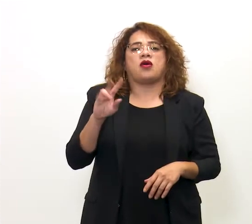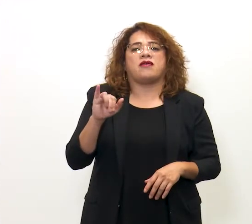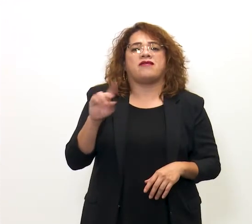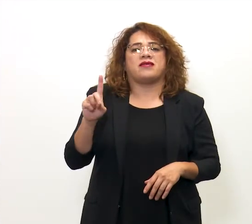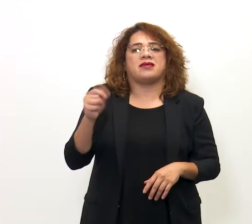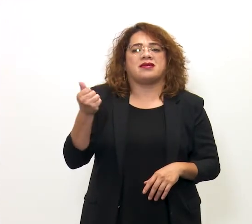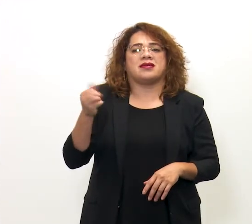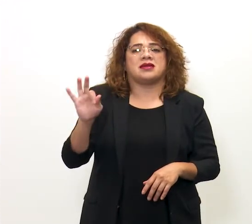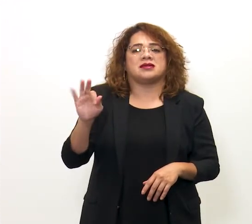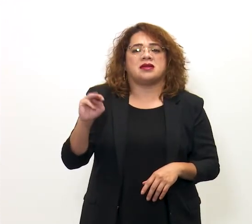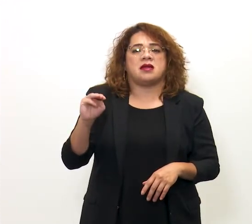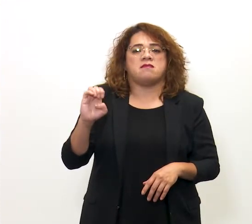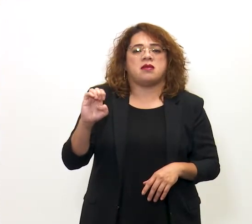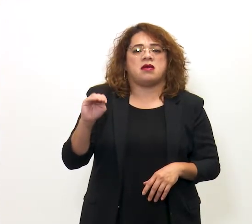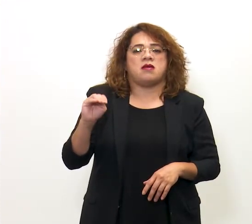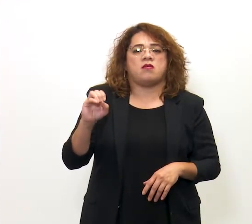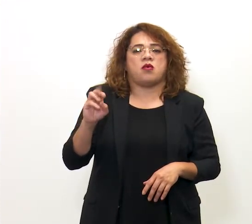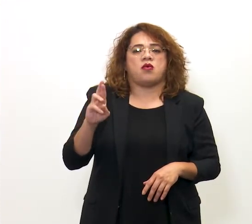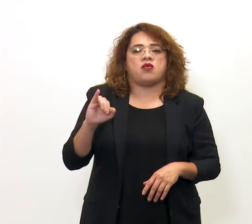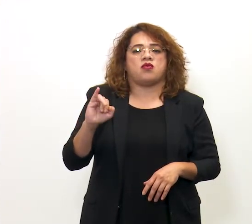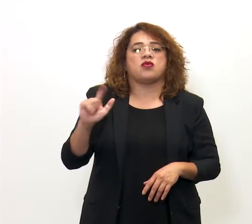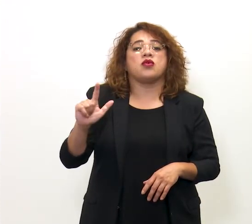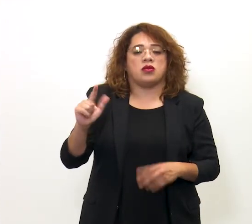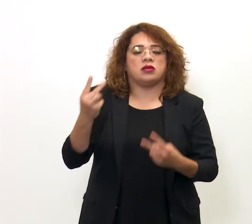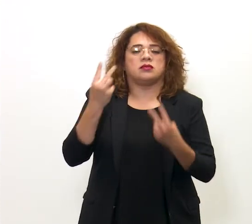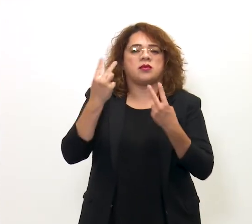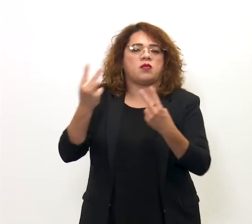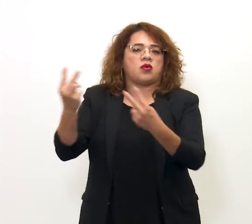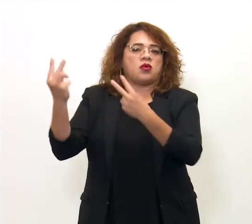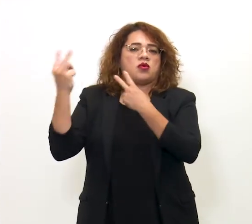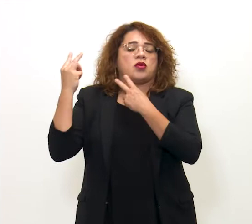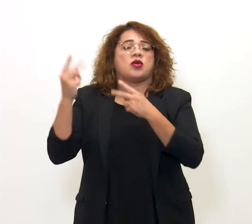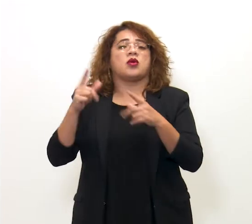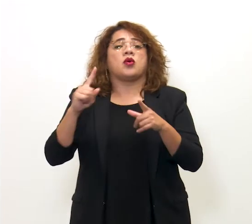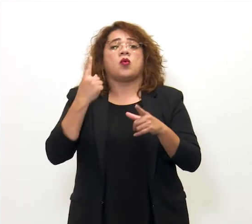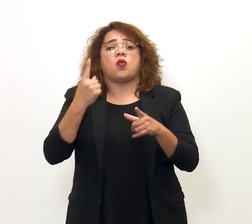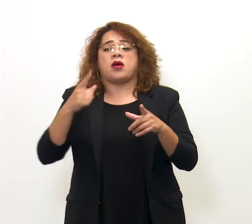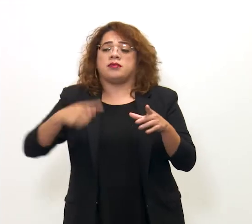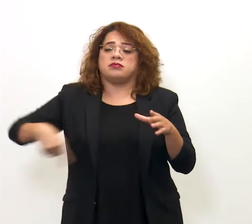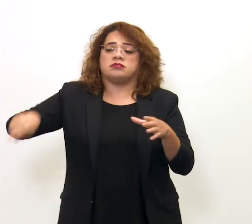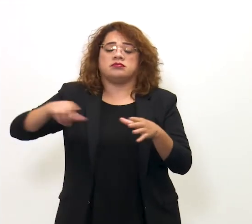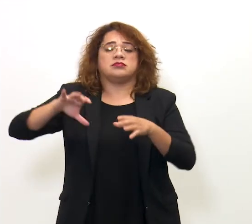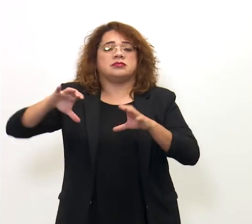this memorial, there will be a citizens group that will be advising the creation of this memorial in